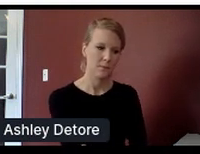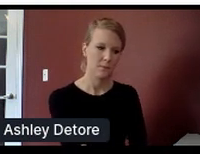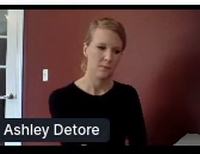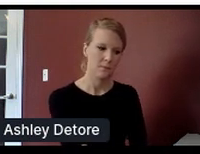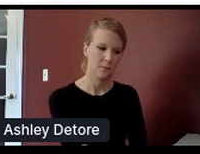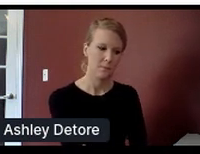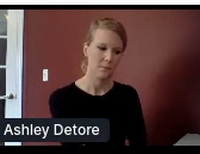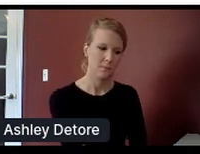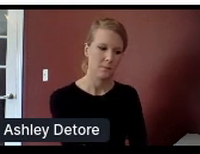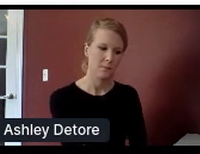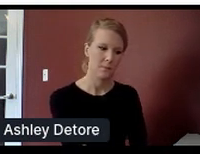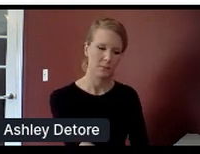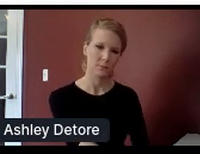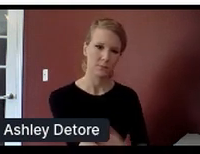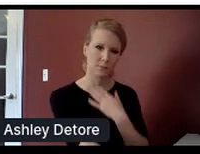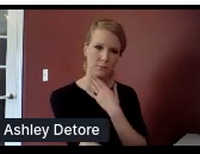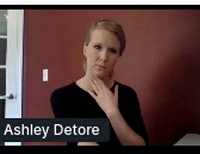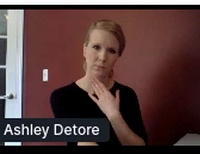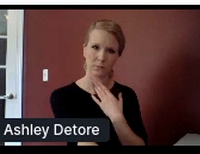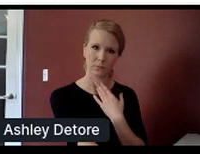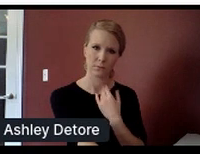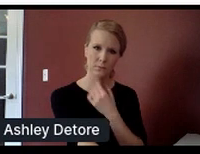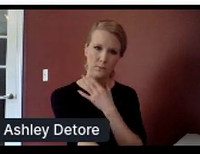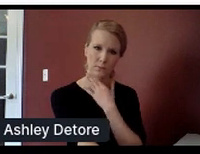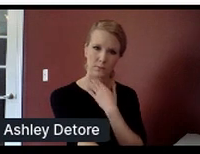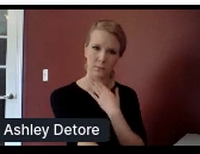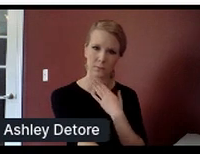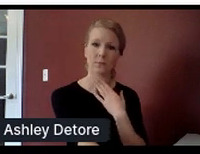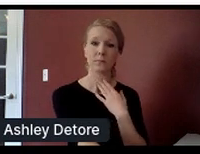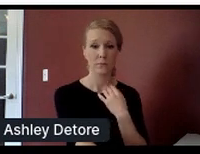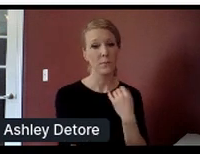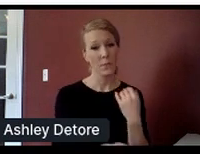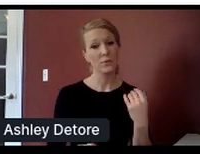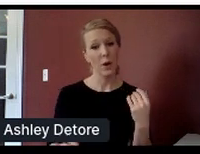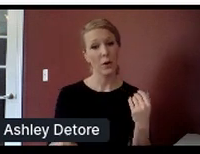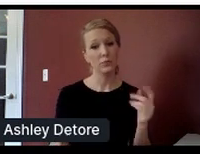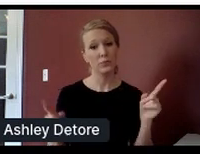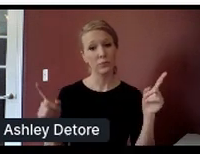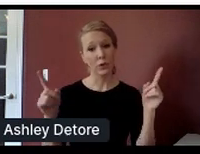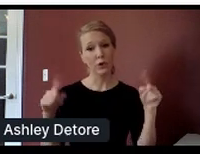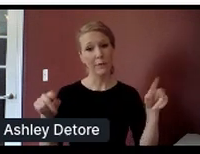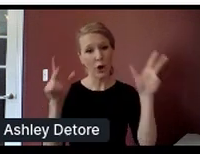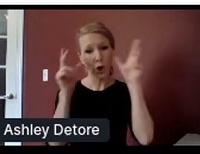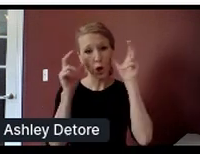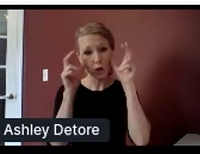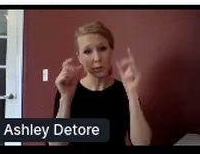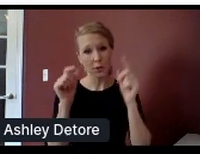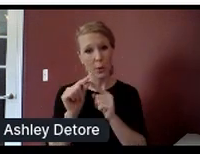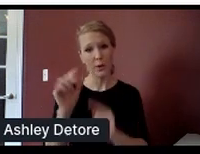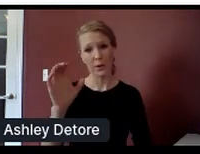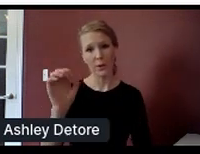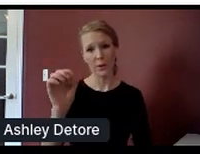Never mind. Good. People have heard of it. Well, I learned that I have to have a foot in two worlds,